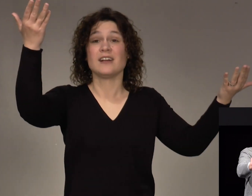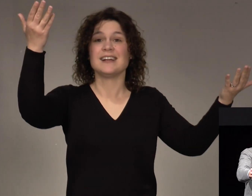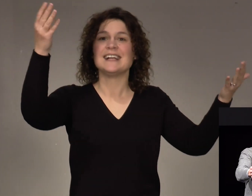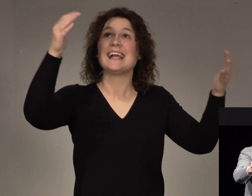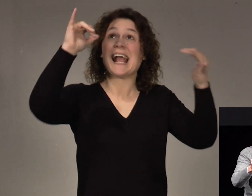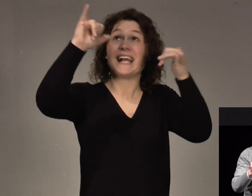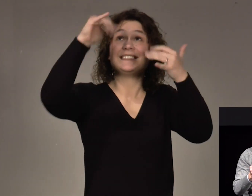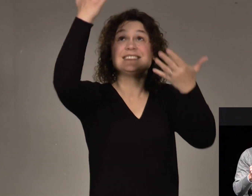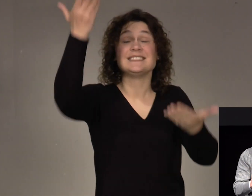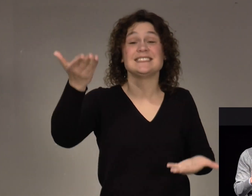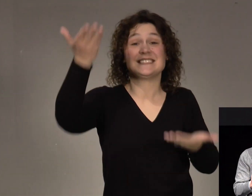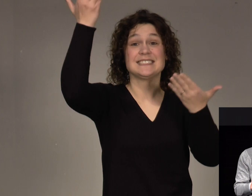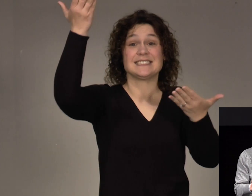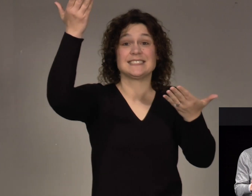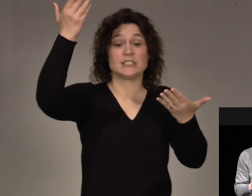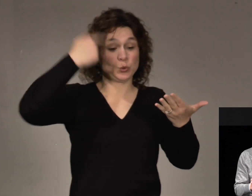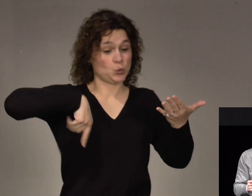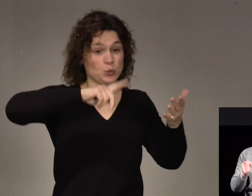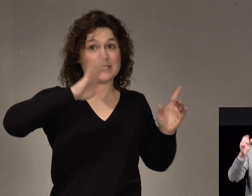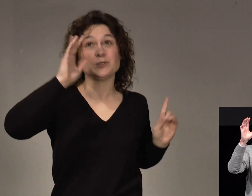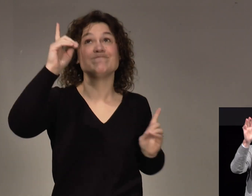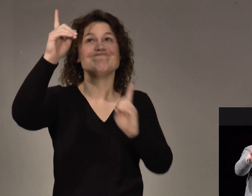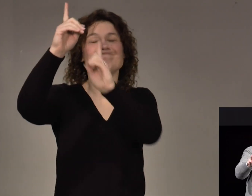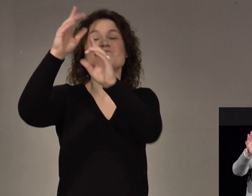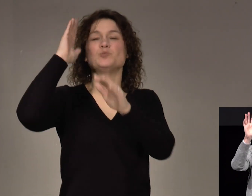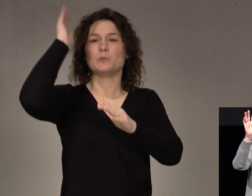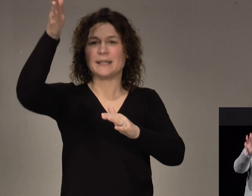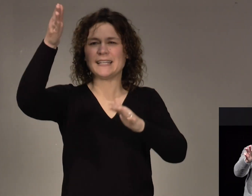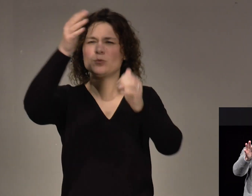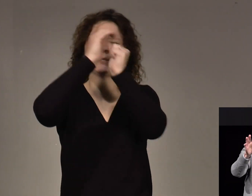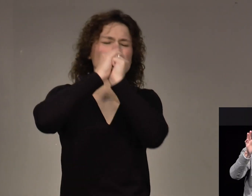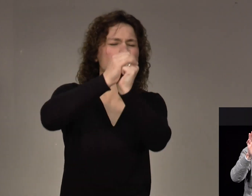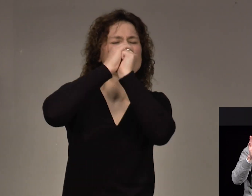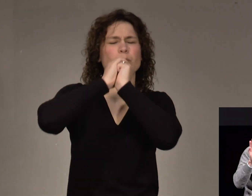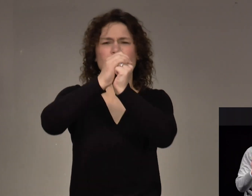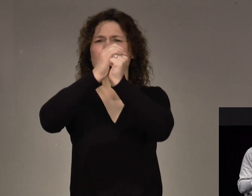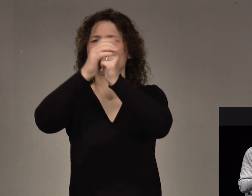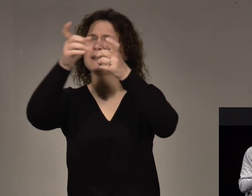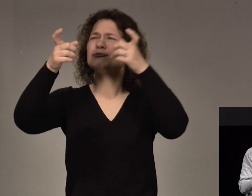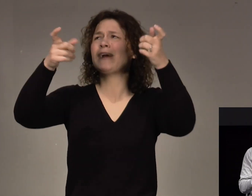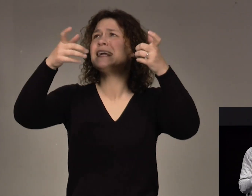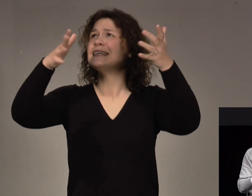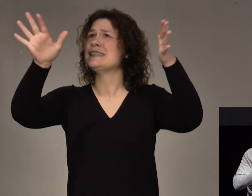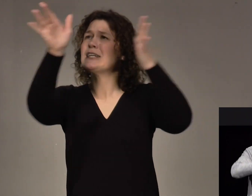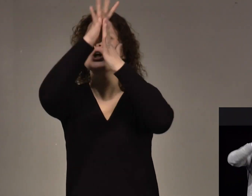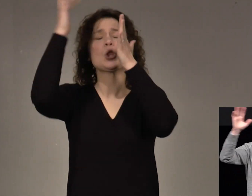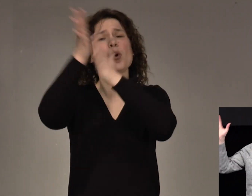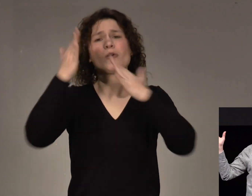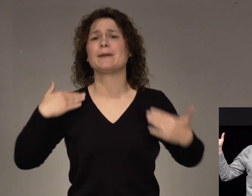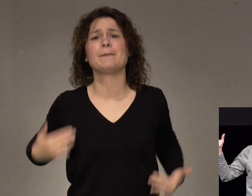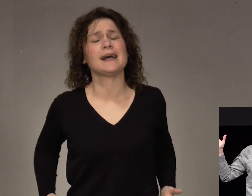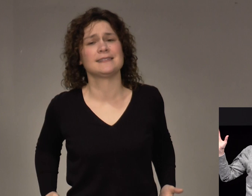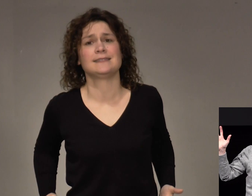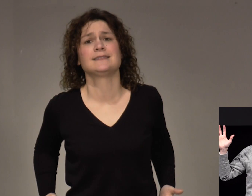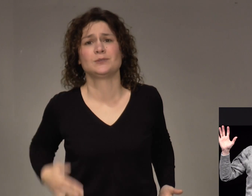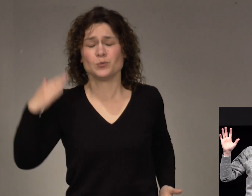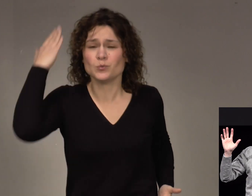is, we will be. We will worship and reign in GLORY BODIES and all of this because